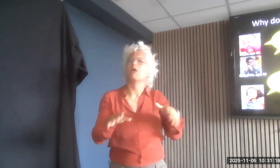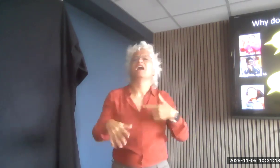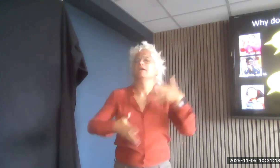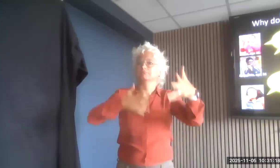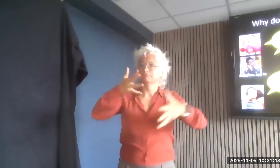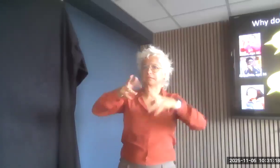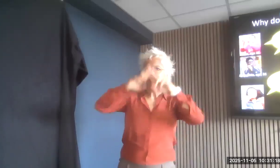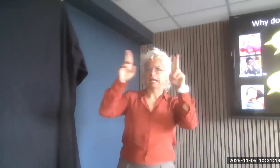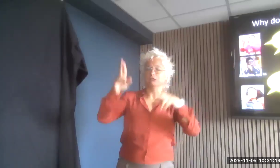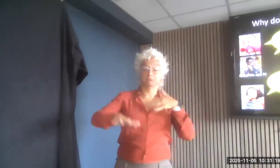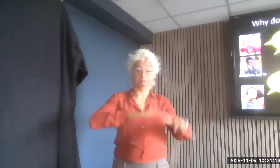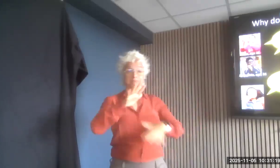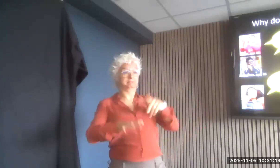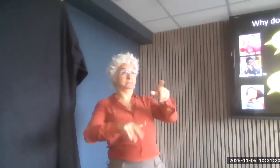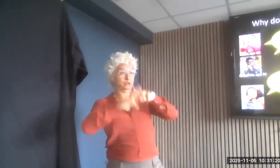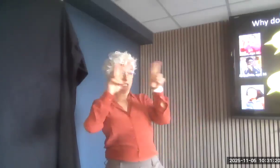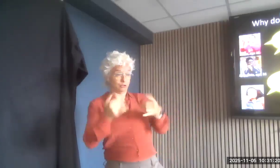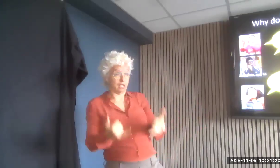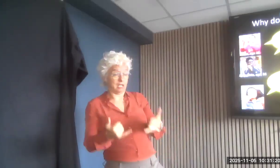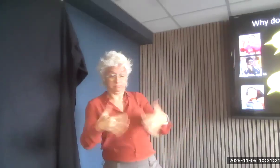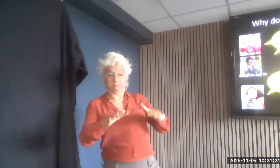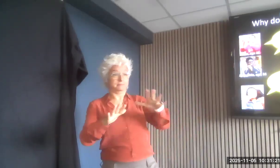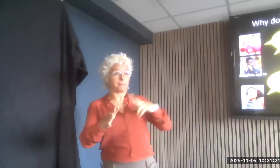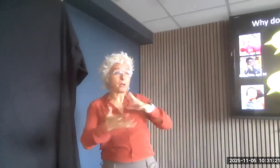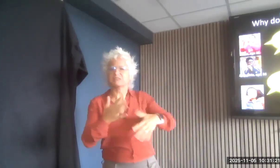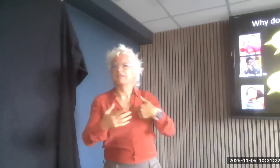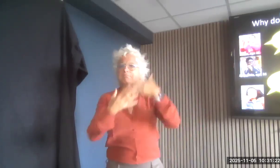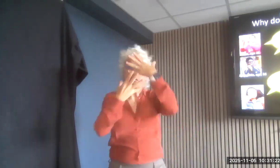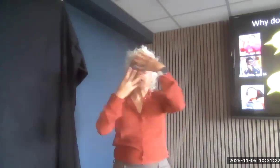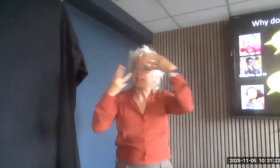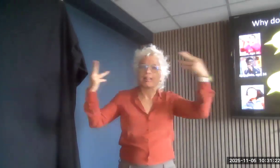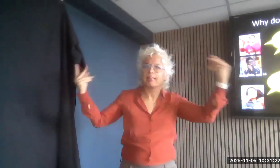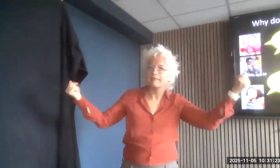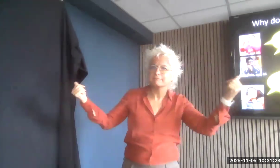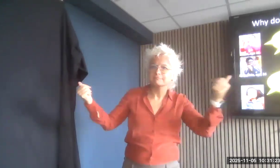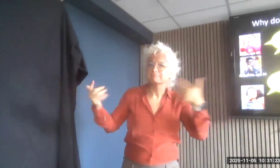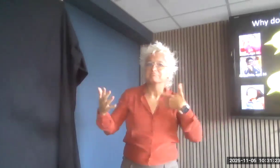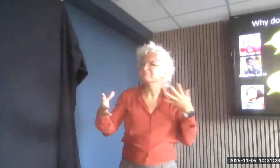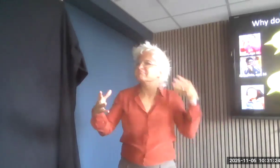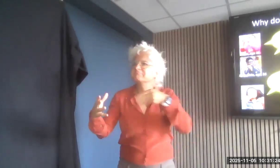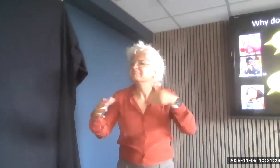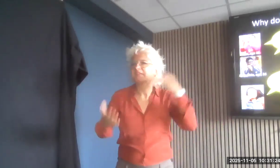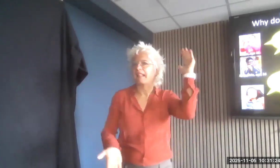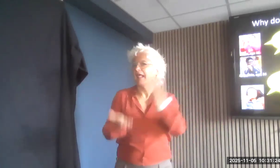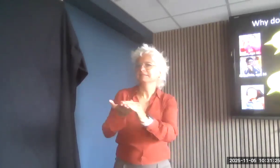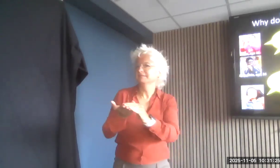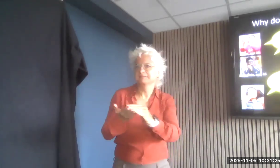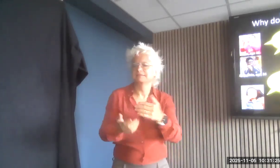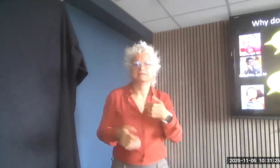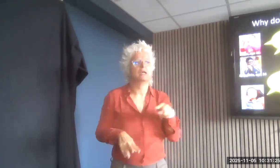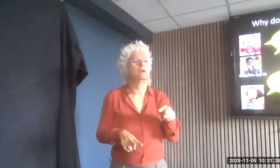Remember that we'd been to school together, and she was using a lot of International Sign, and that was confusing to me at first, and she said that she just hadn't really used.